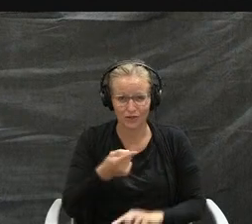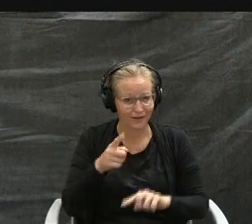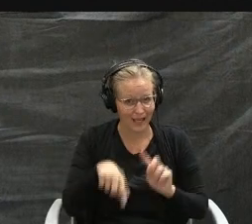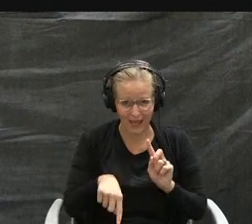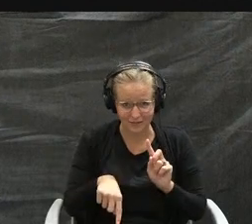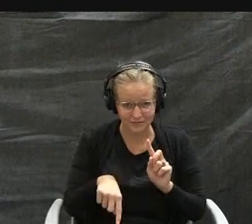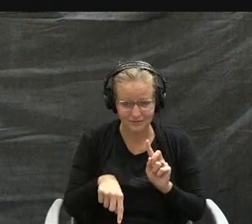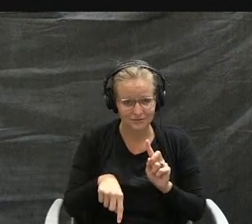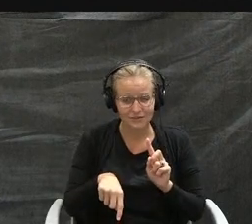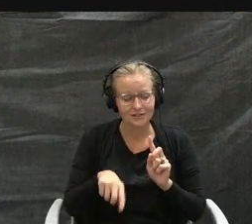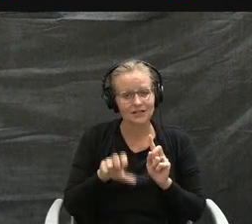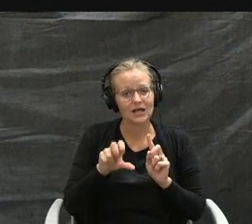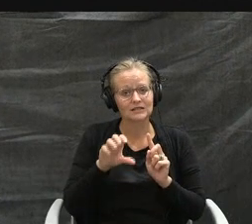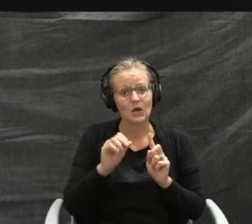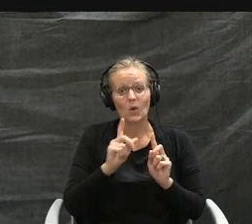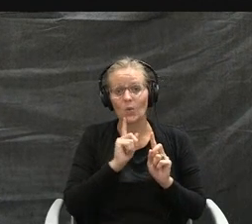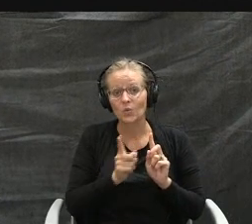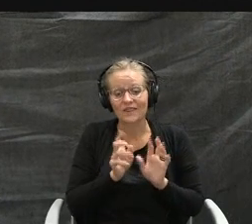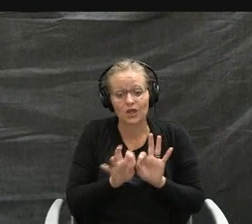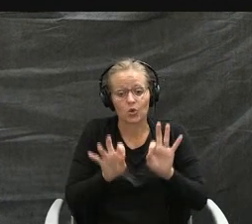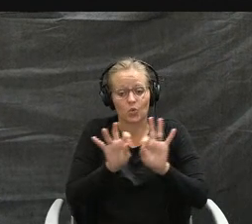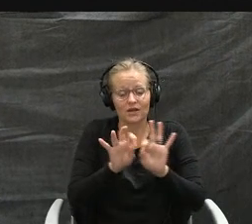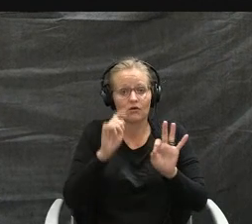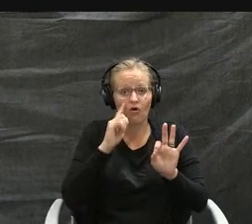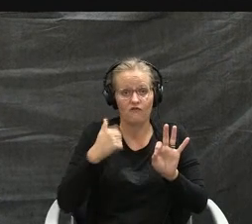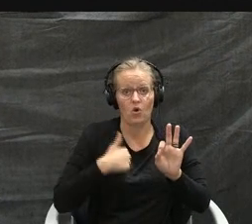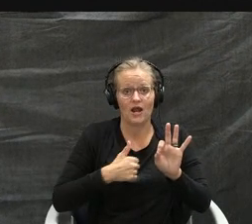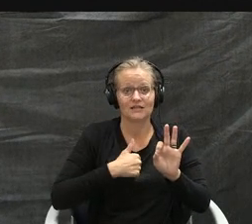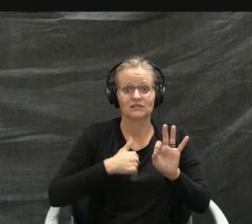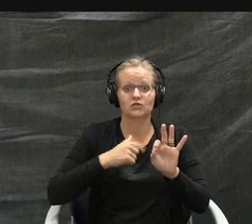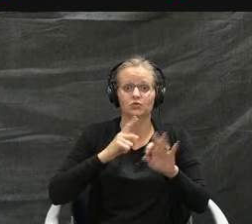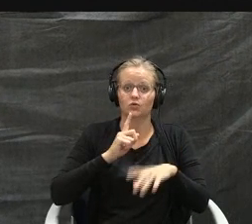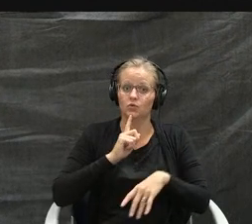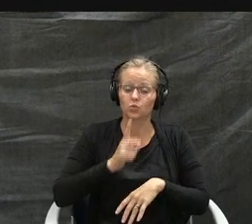think it will be critical for us to thread the needle in terms of